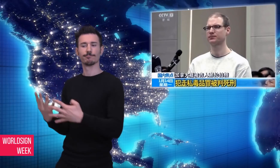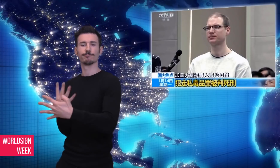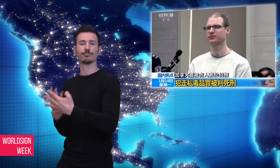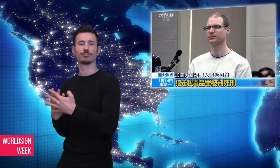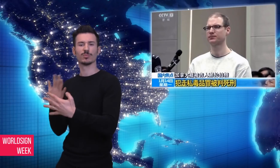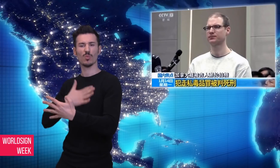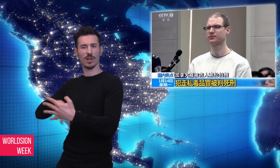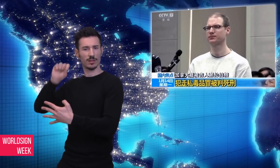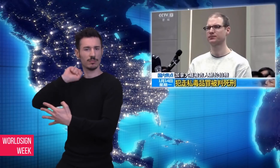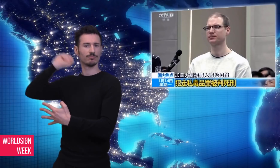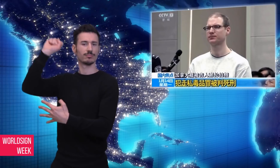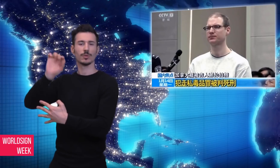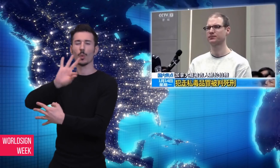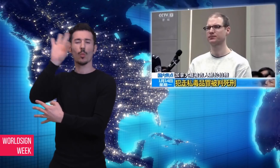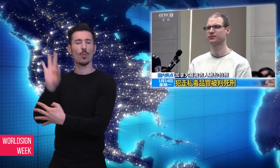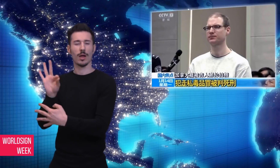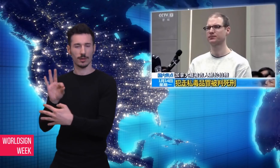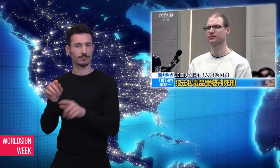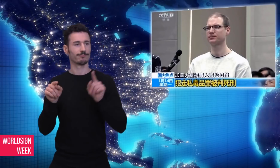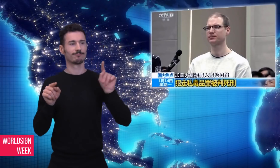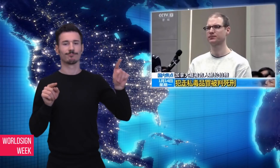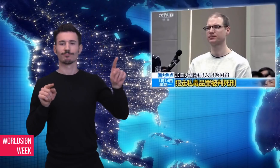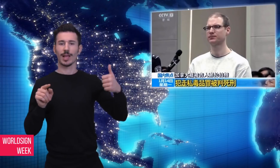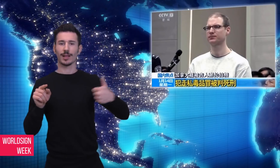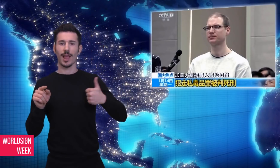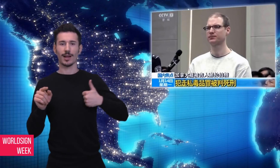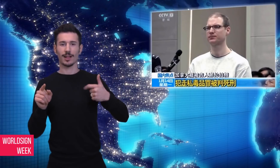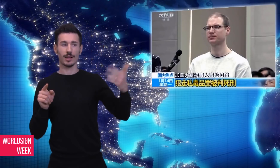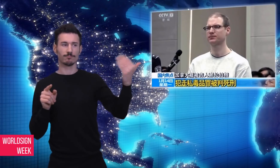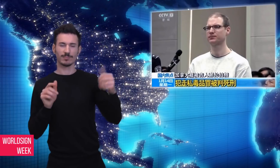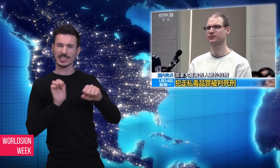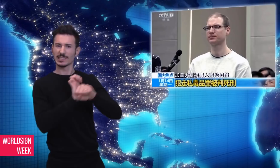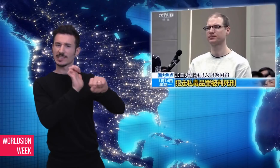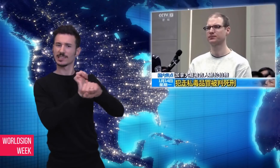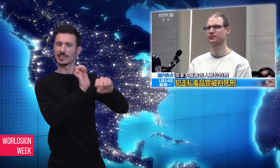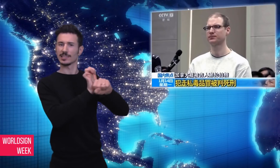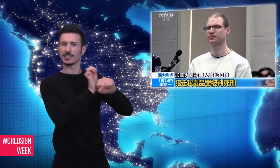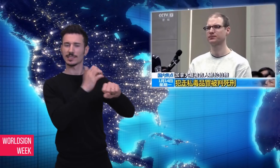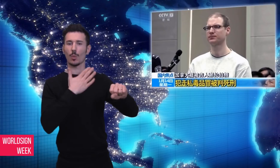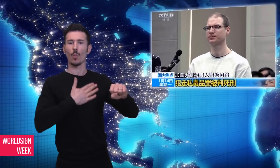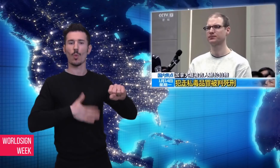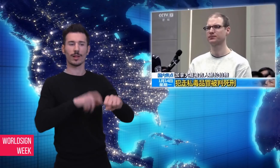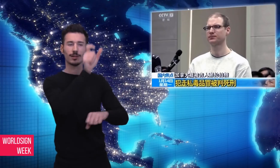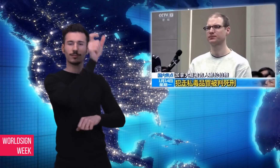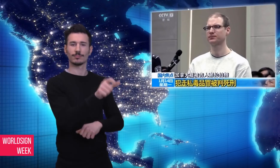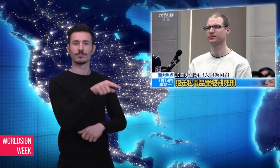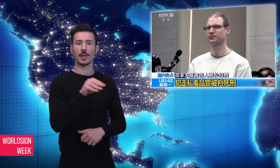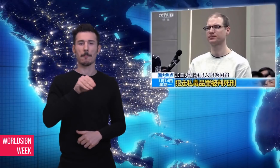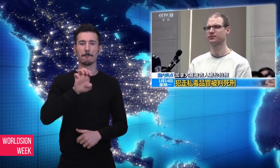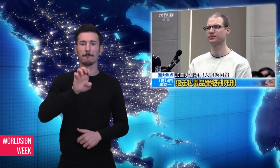on the Canadian government to release Meng Wanzhou,